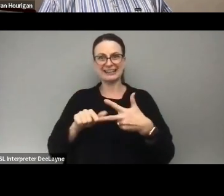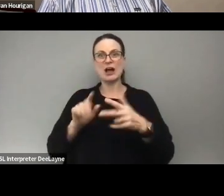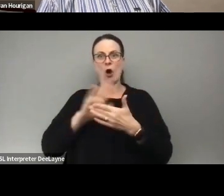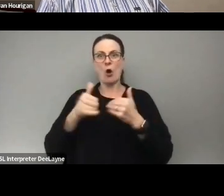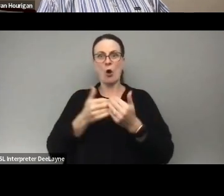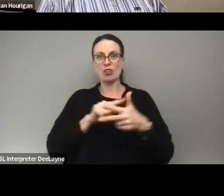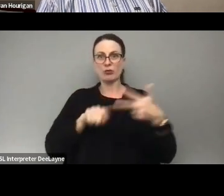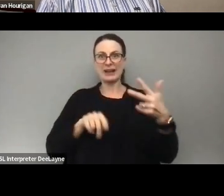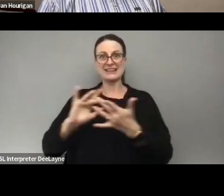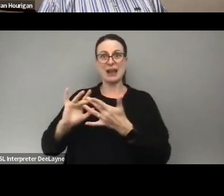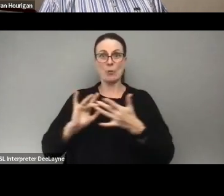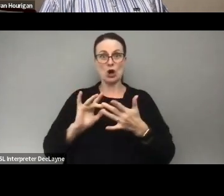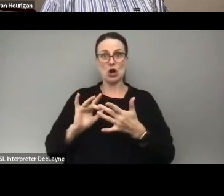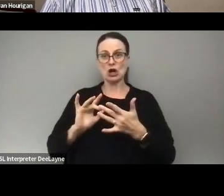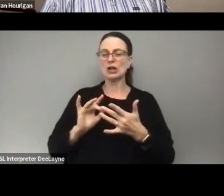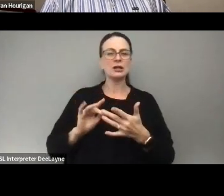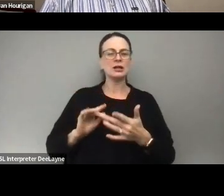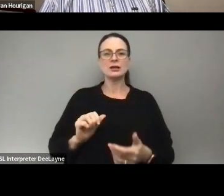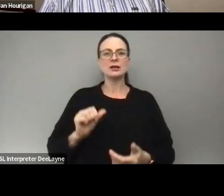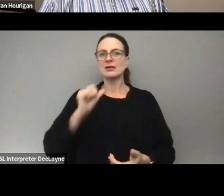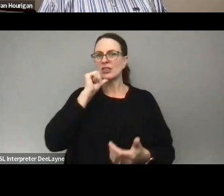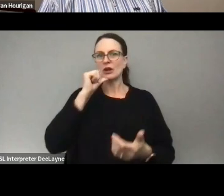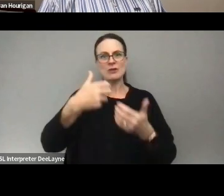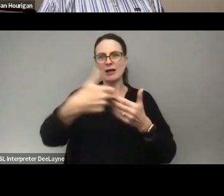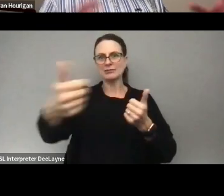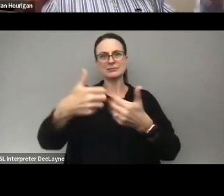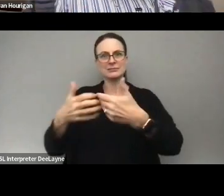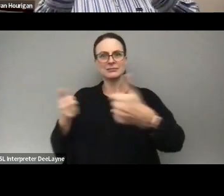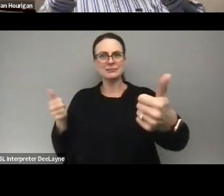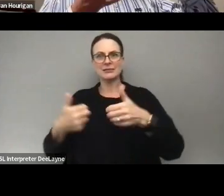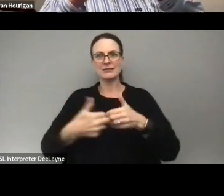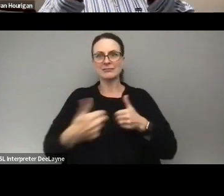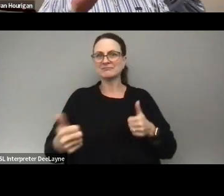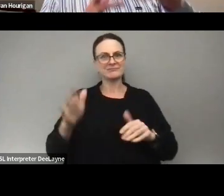that these networks are not mutually exclusive either. They work together